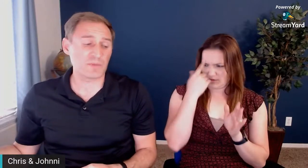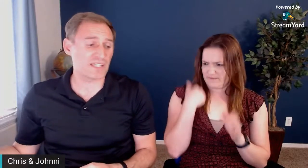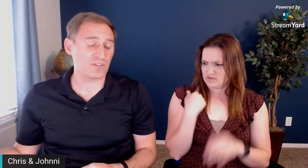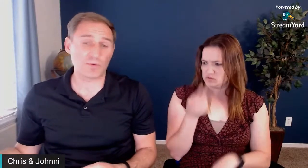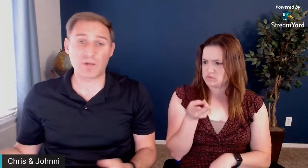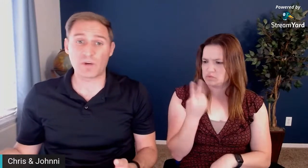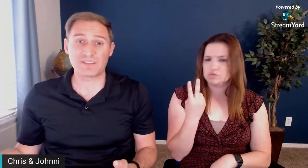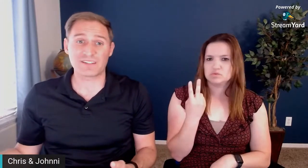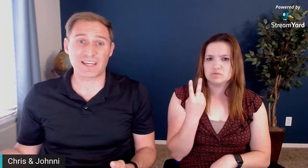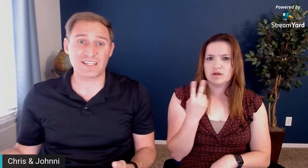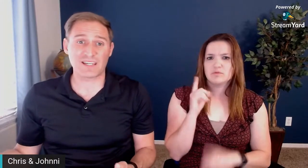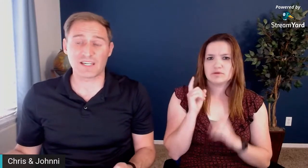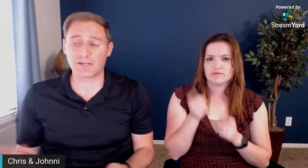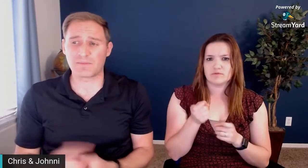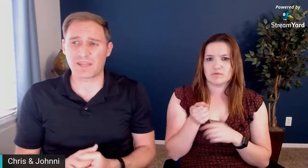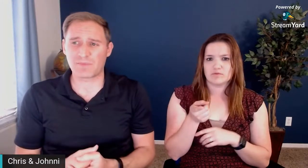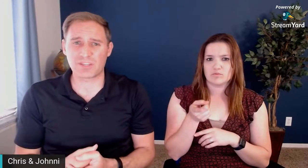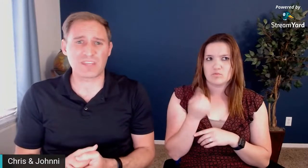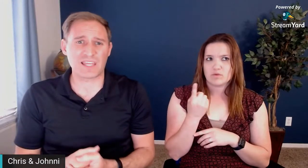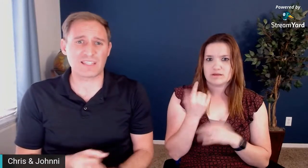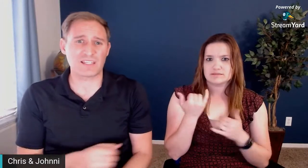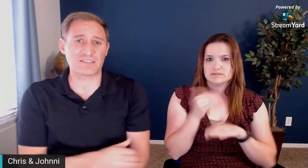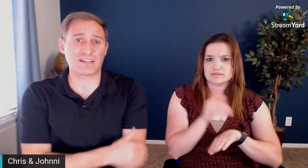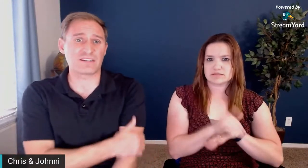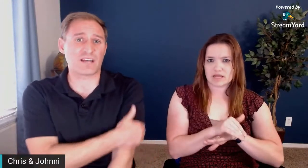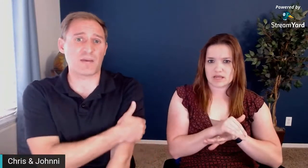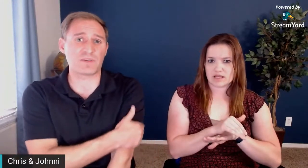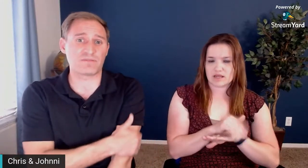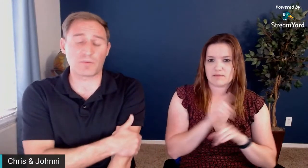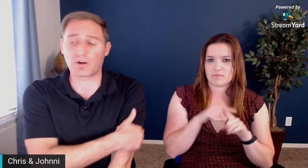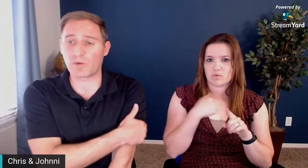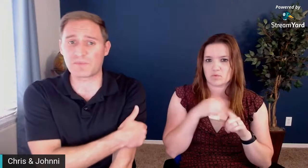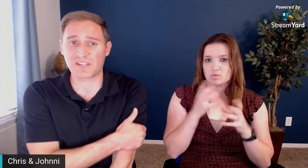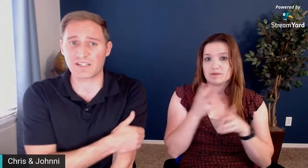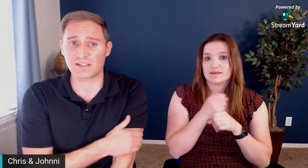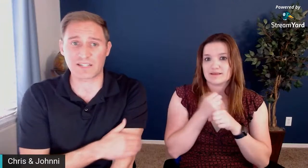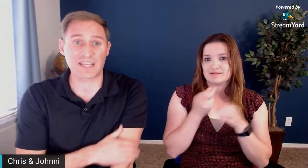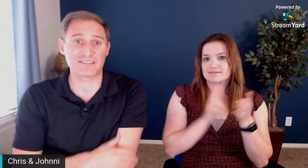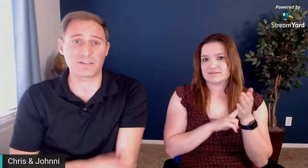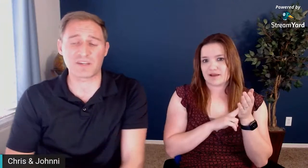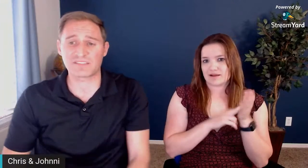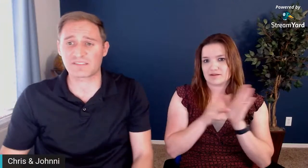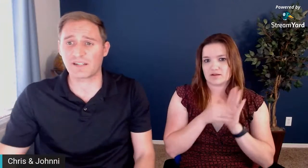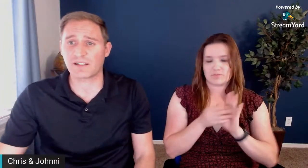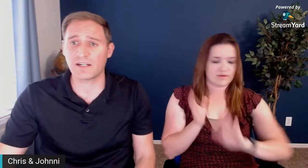be giving away one tonight but you can get a signed copy from our website on aslbasics.com